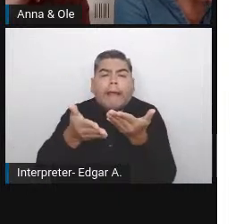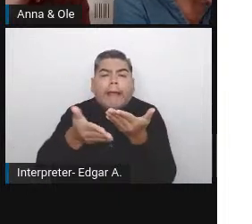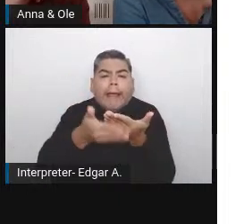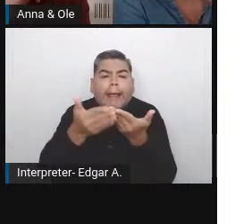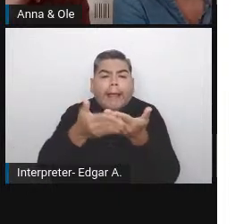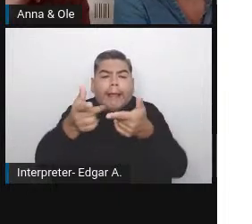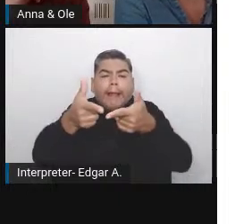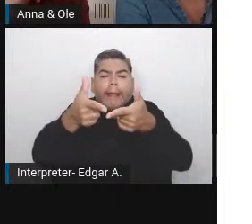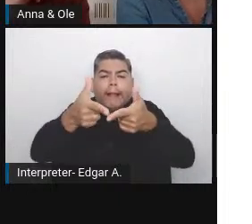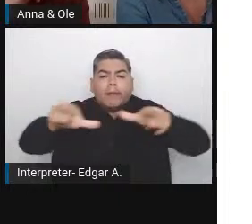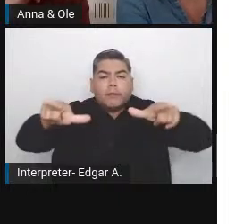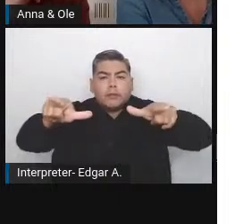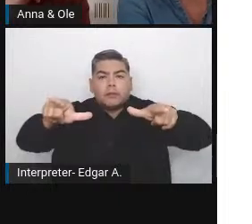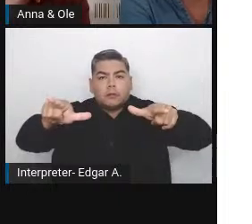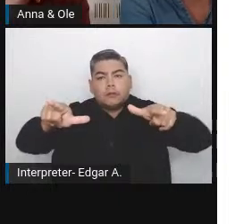We did